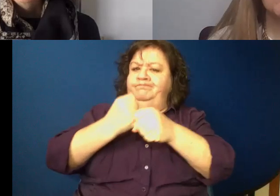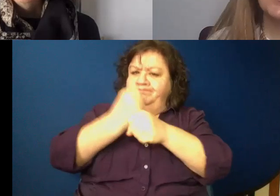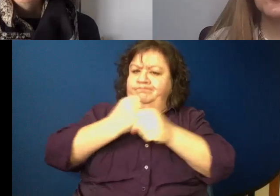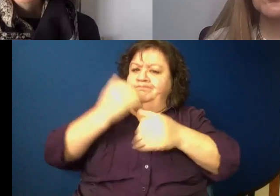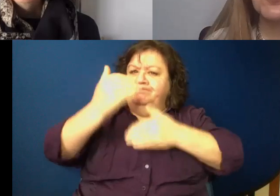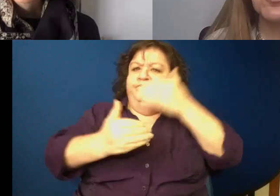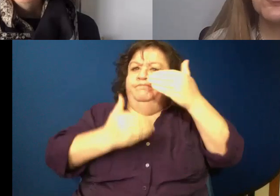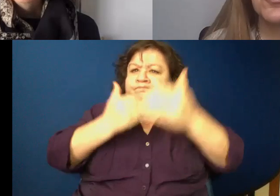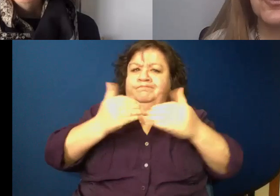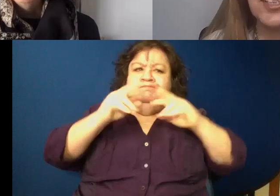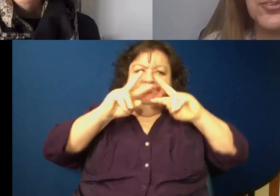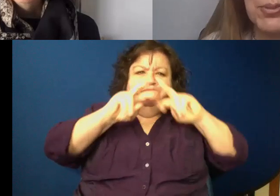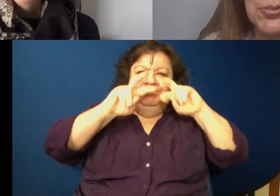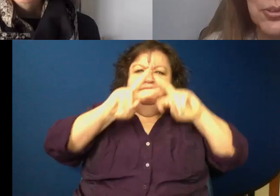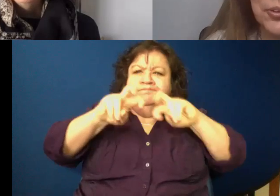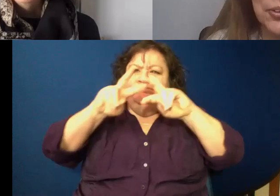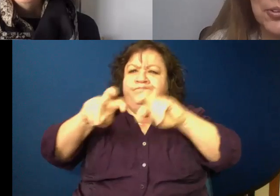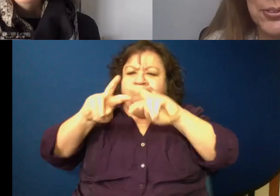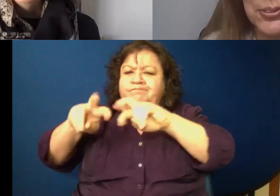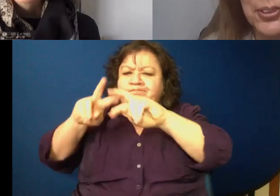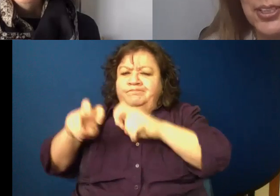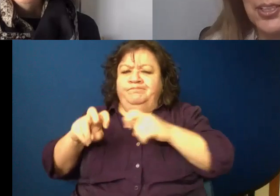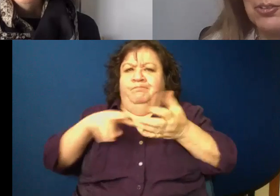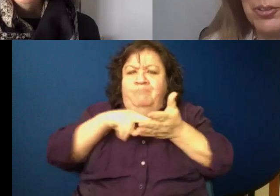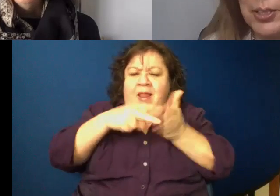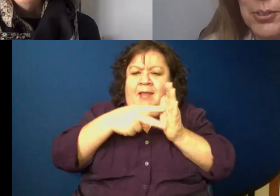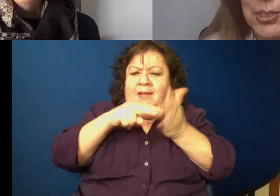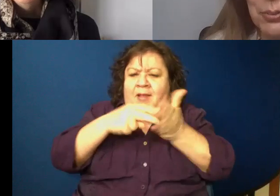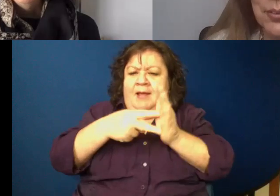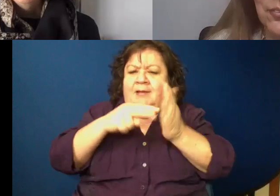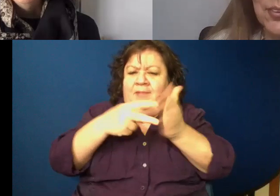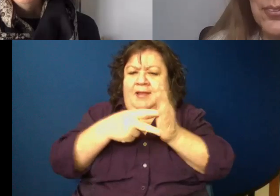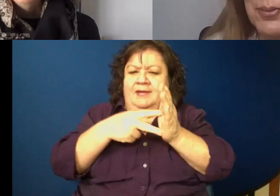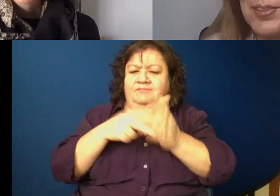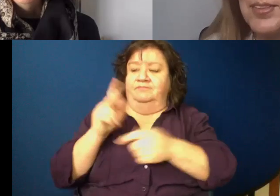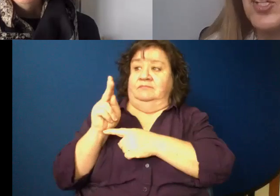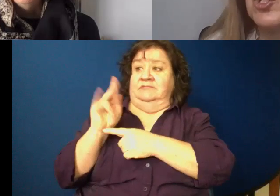that group as well so thank you so much for all you do for inclusion of persons with disabilities